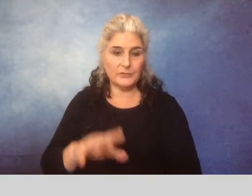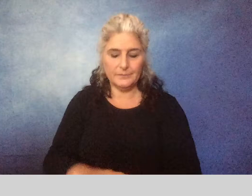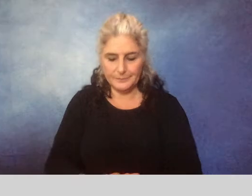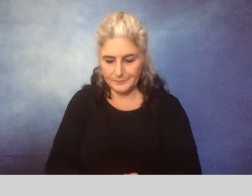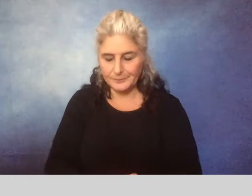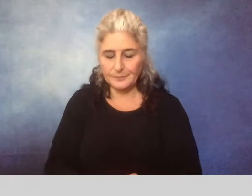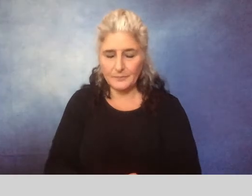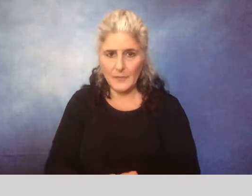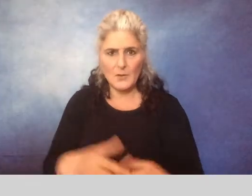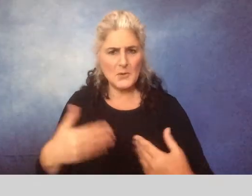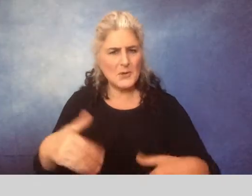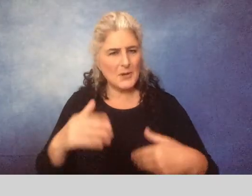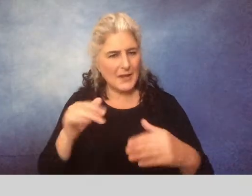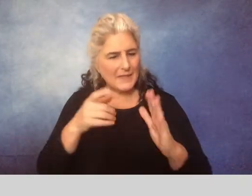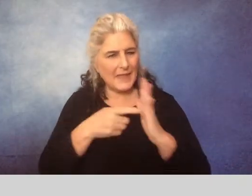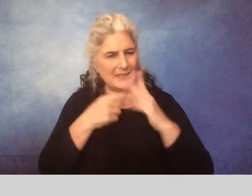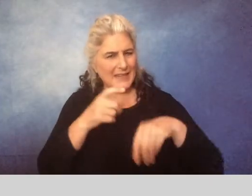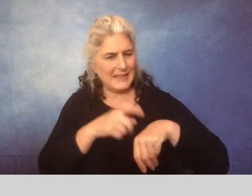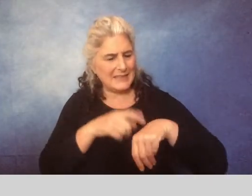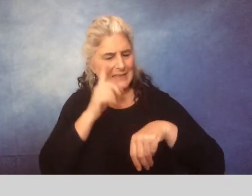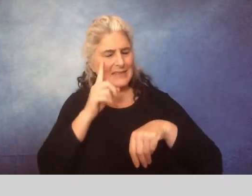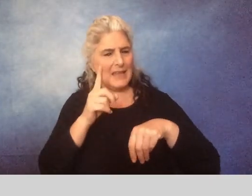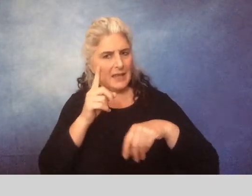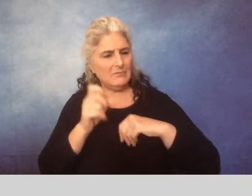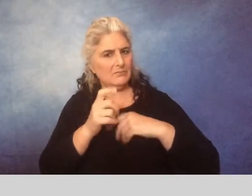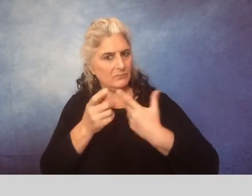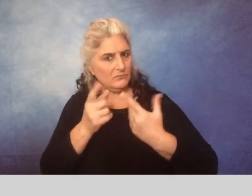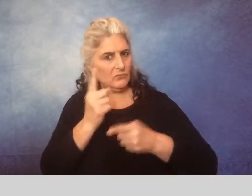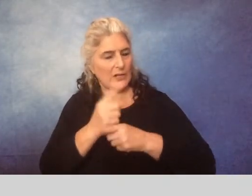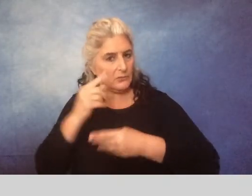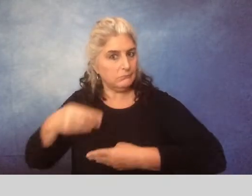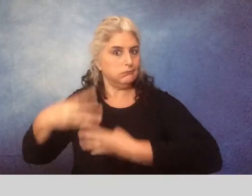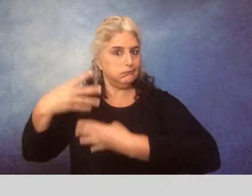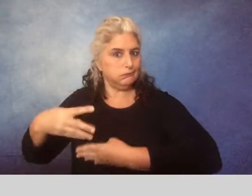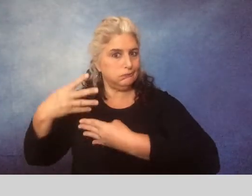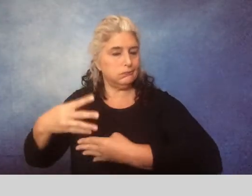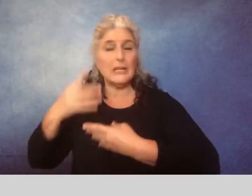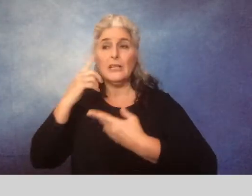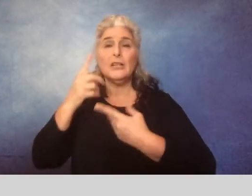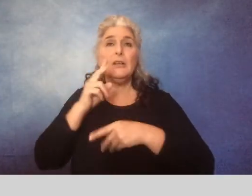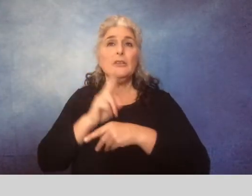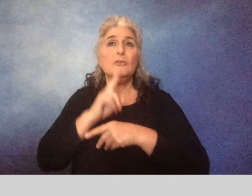That takes time to iterate over. If you're in Python, let's say five minutes.